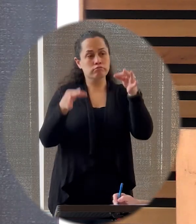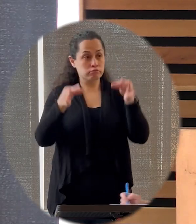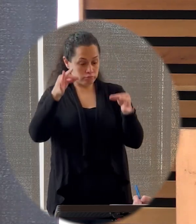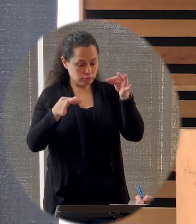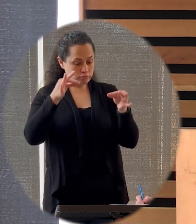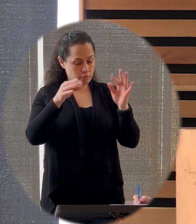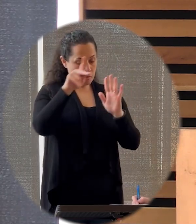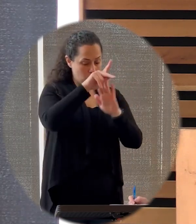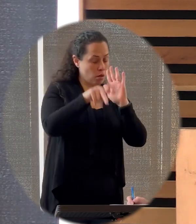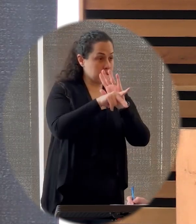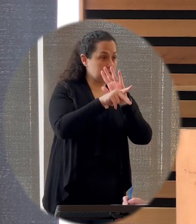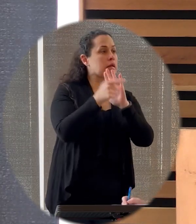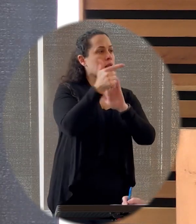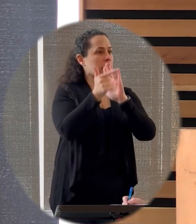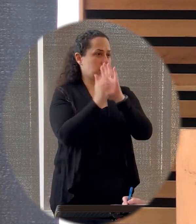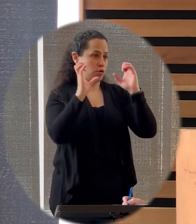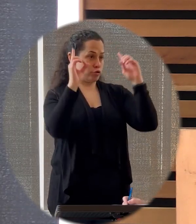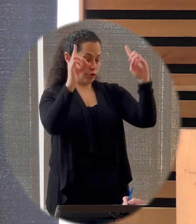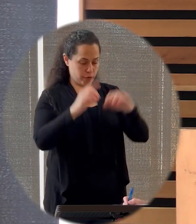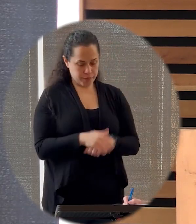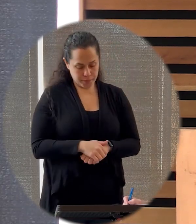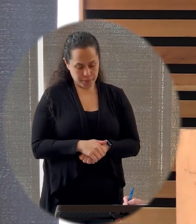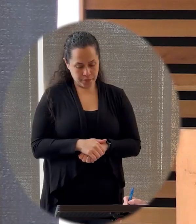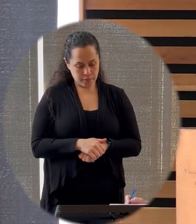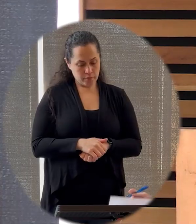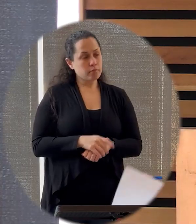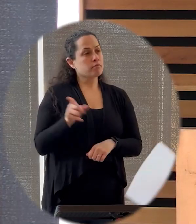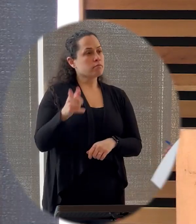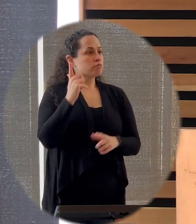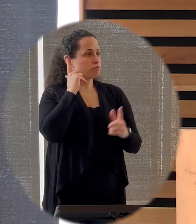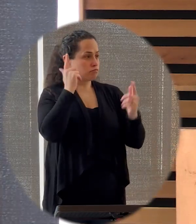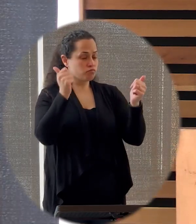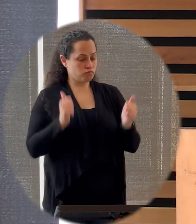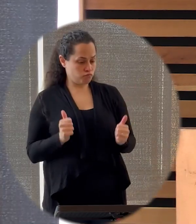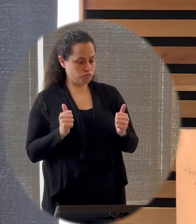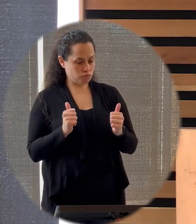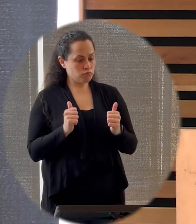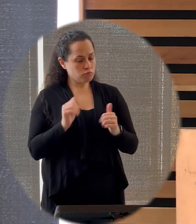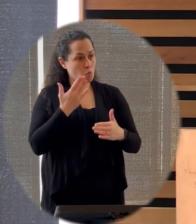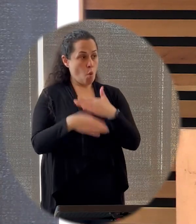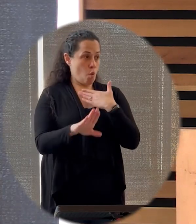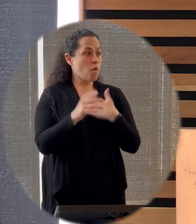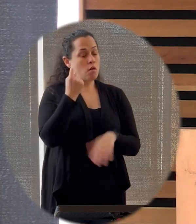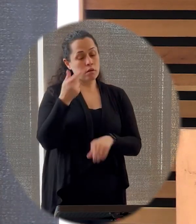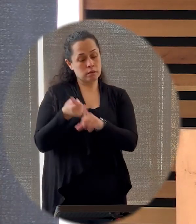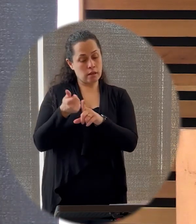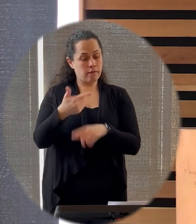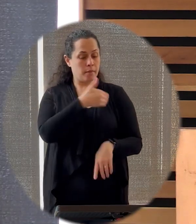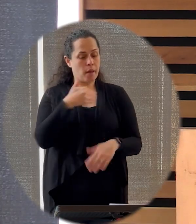litigation, policy, and legal education. Born with profound hearing loss, she is a member of the